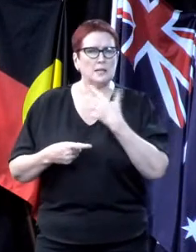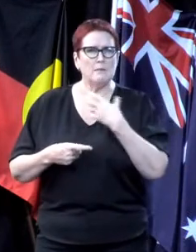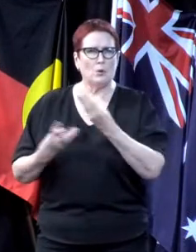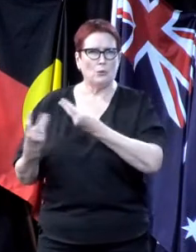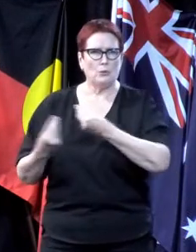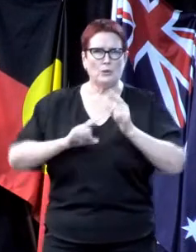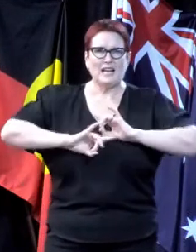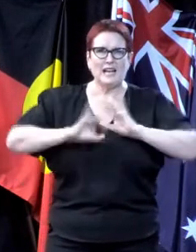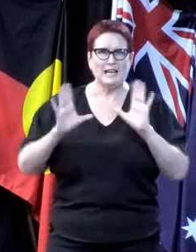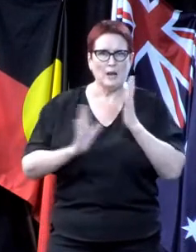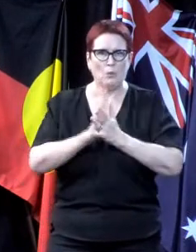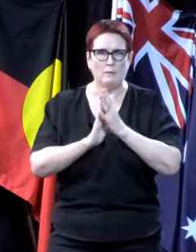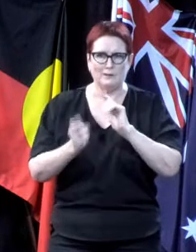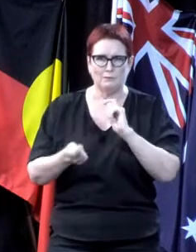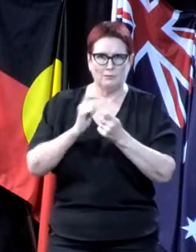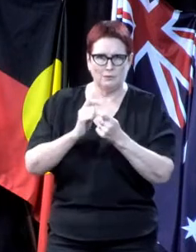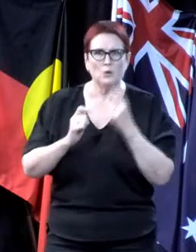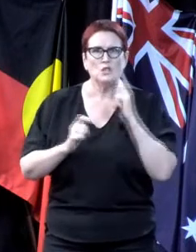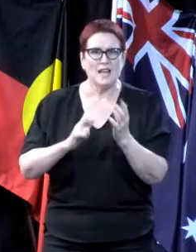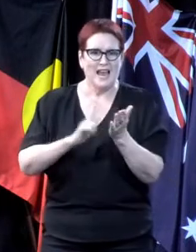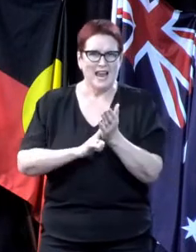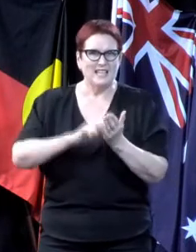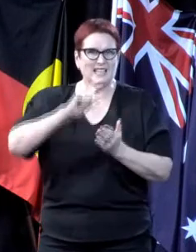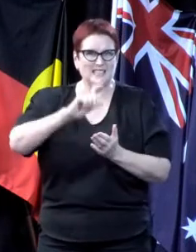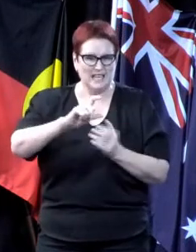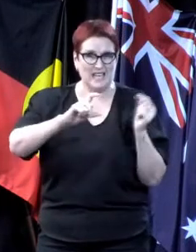in the NCCD is actually consistent across schools and across states,